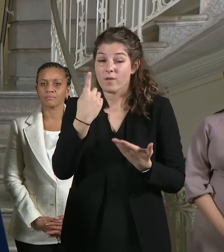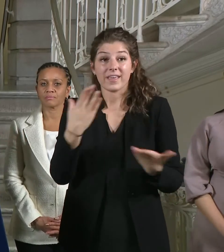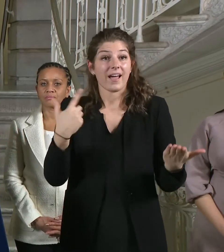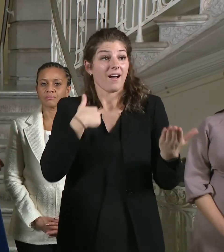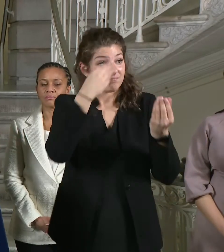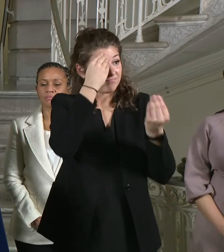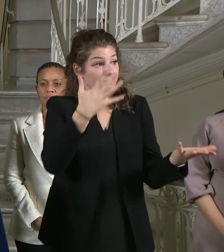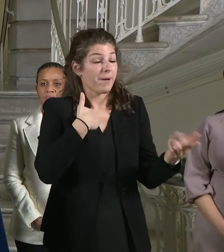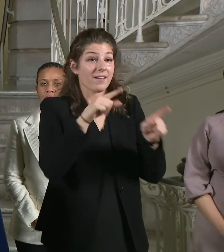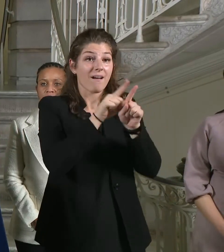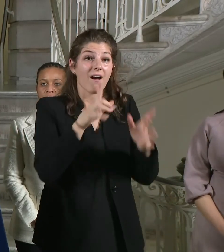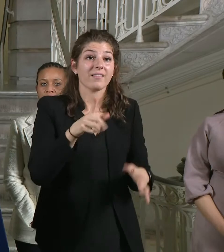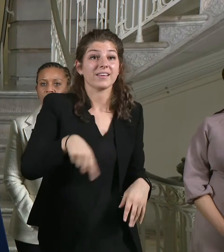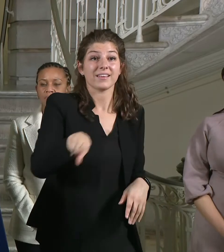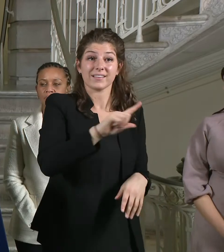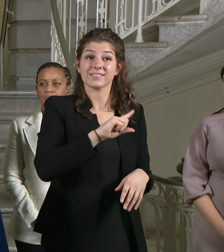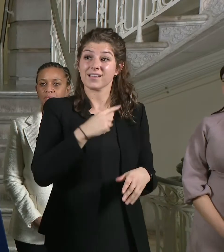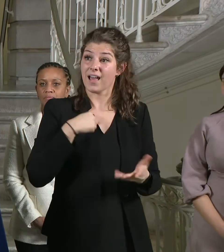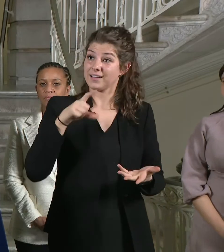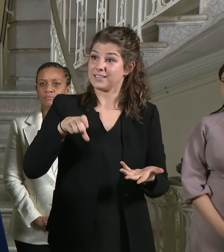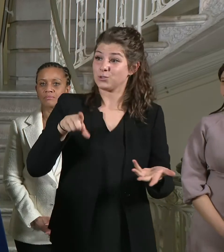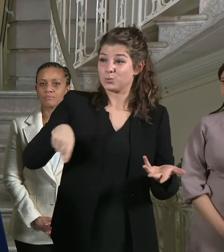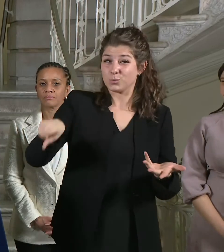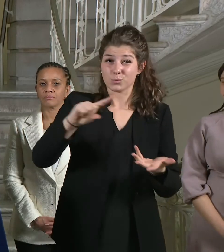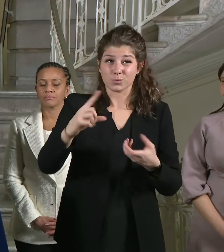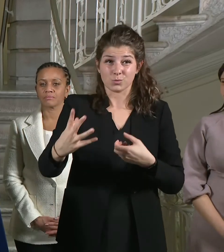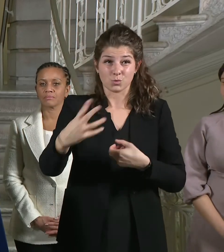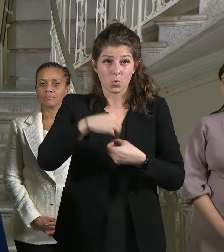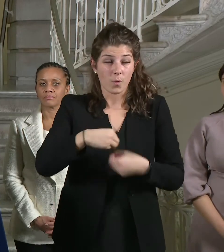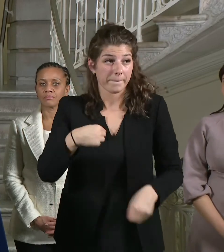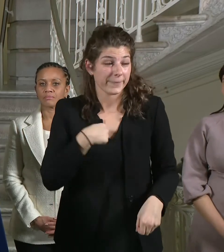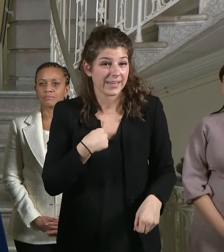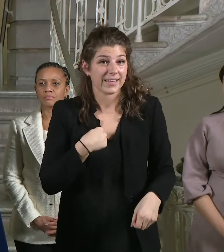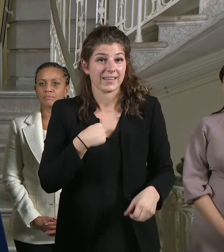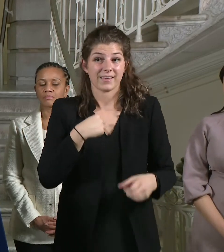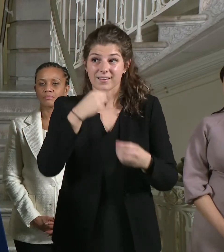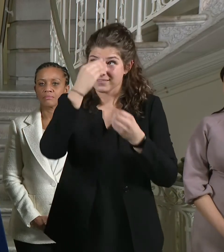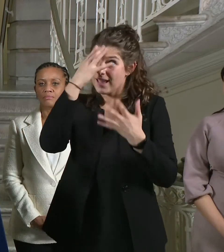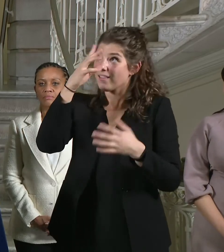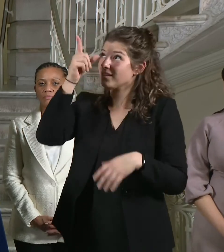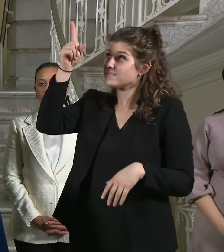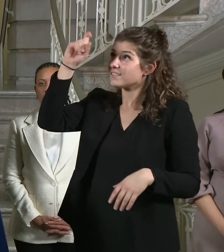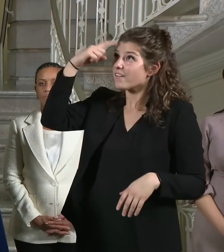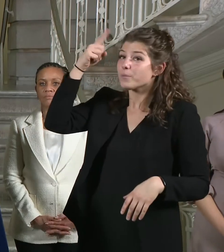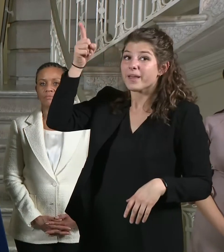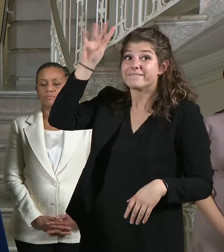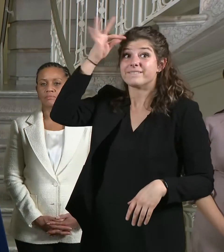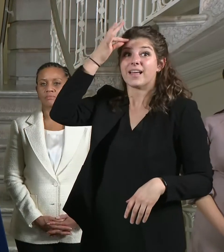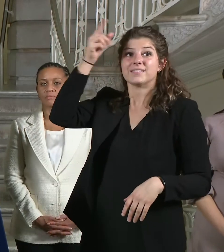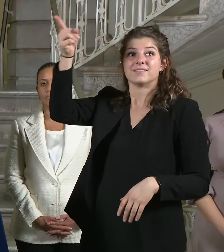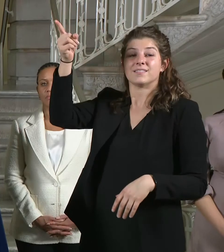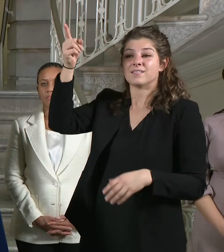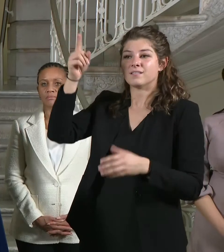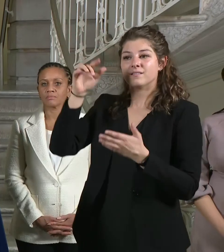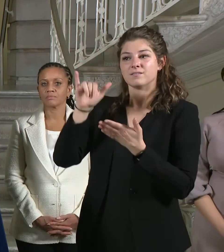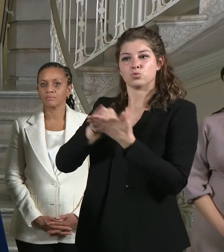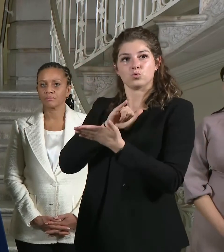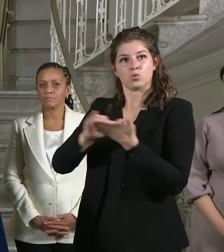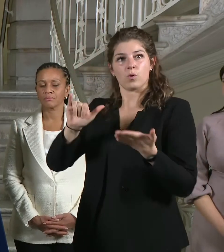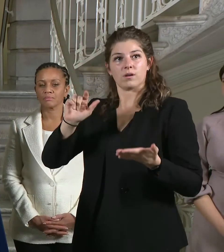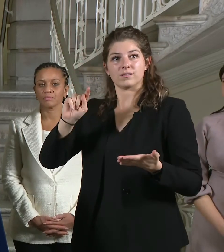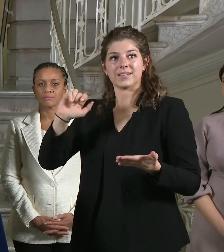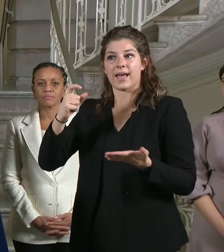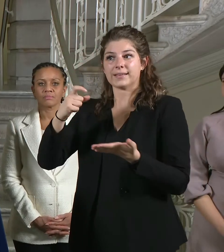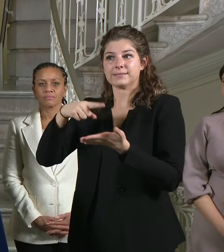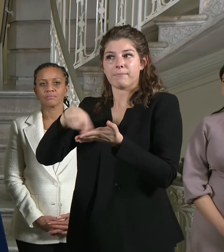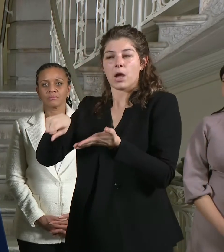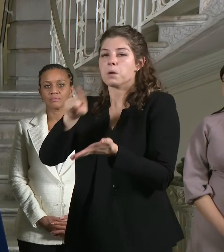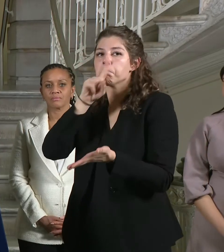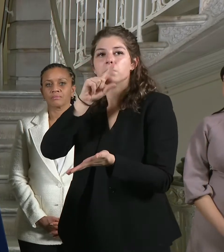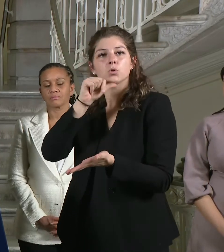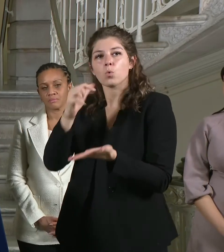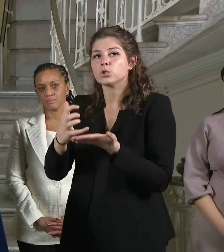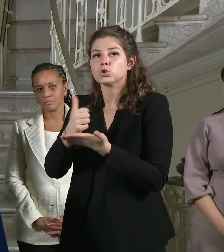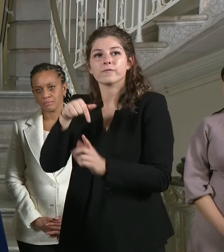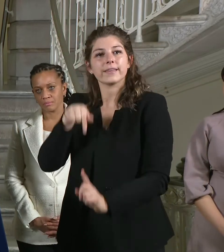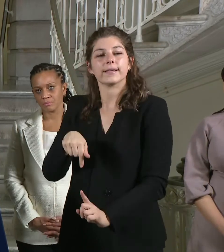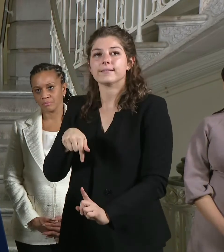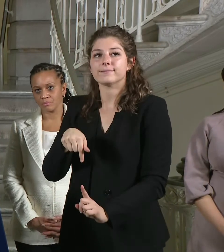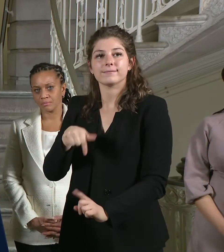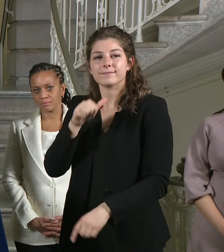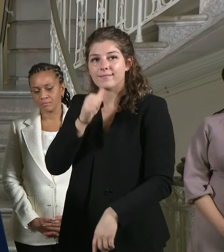DAY. WE ARE DOING